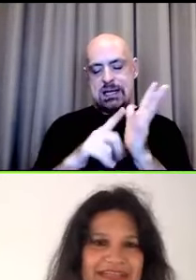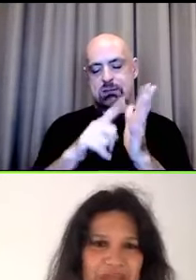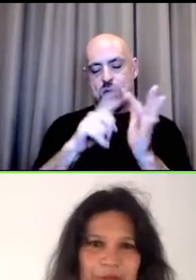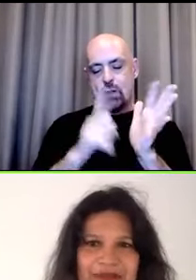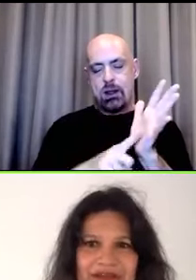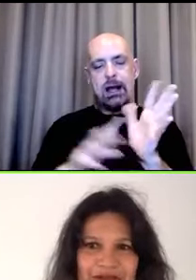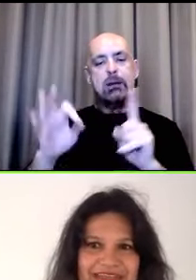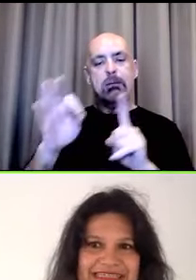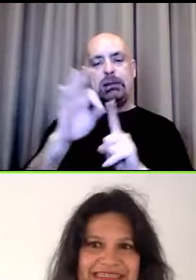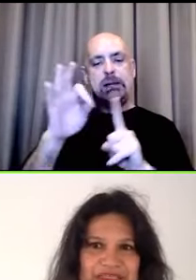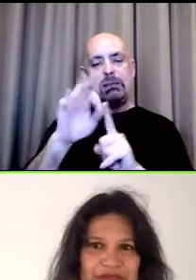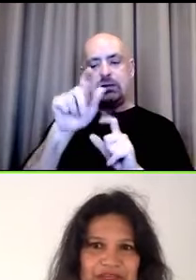... it's a woman